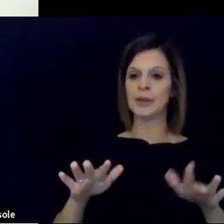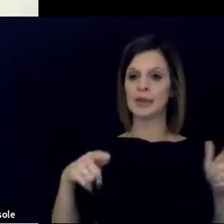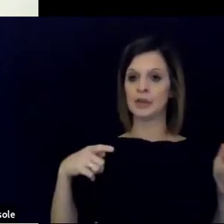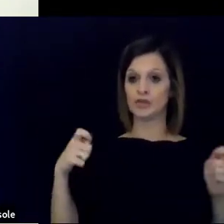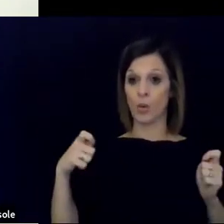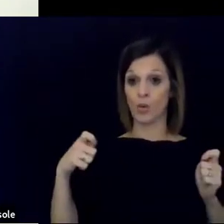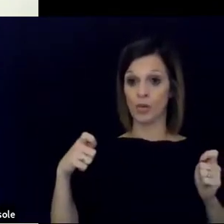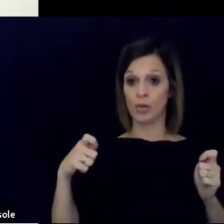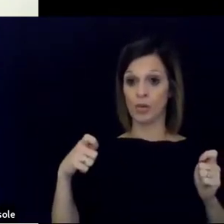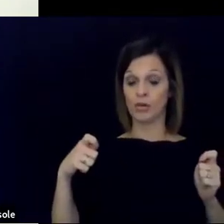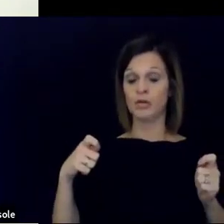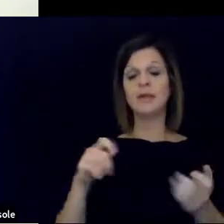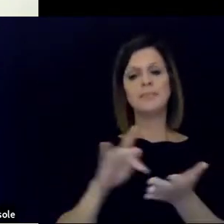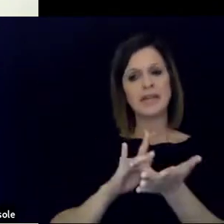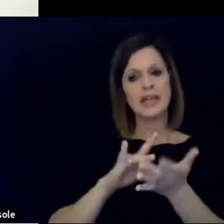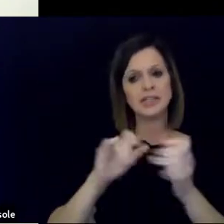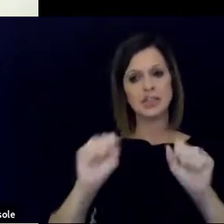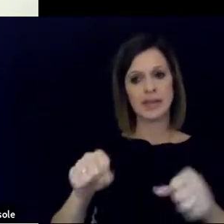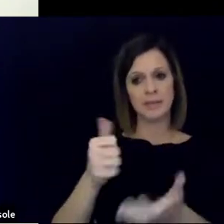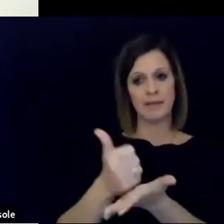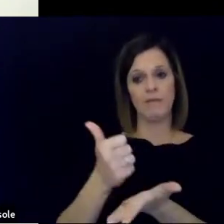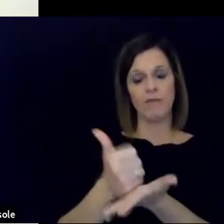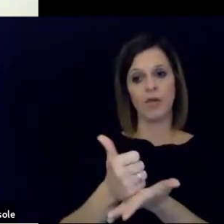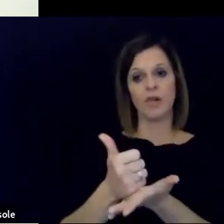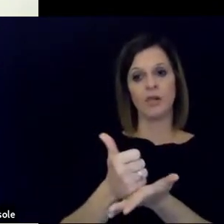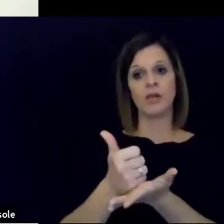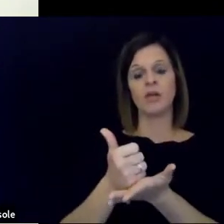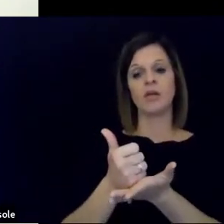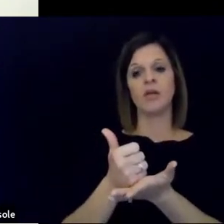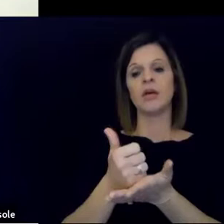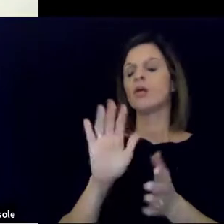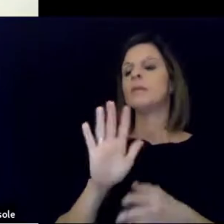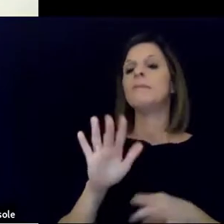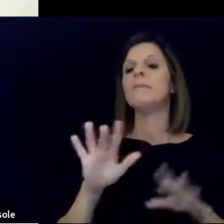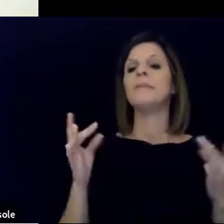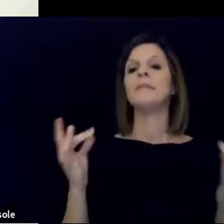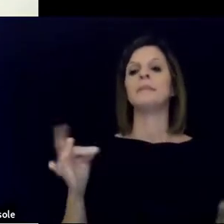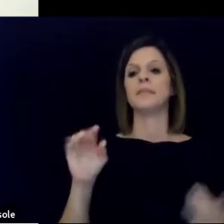and just more and more people using meditation with kids who are deaf-blind,